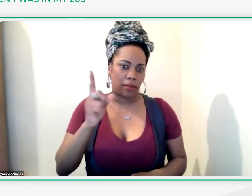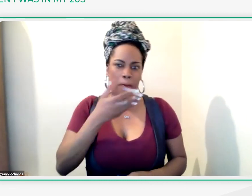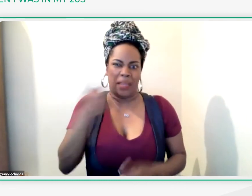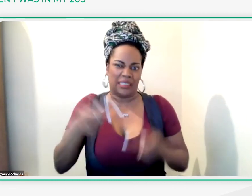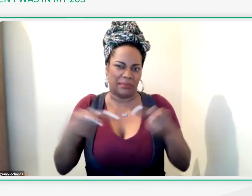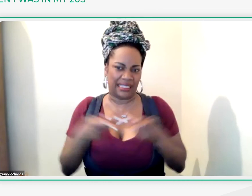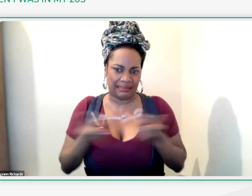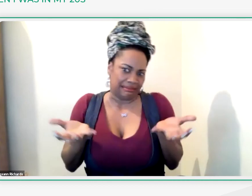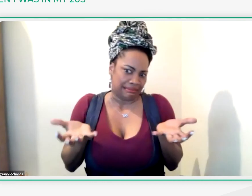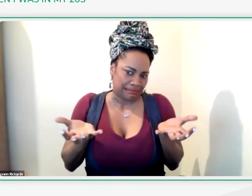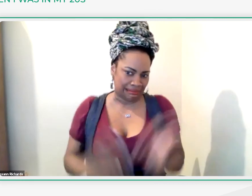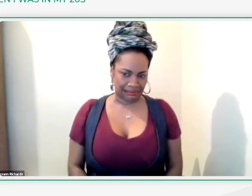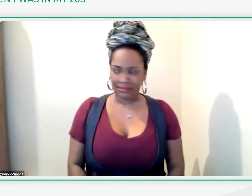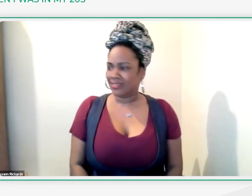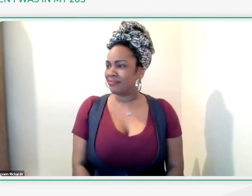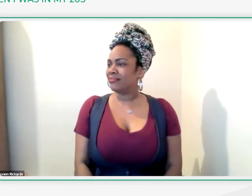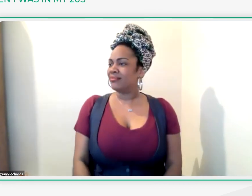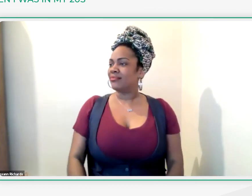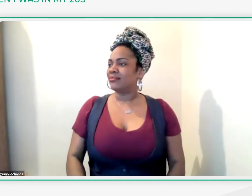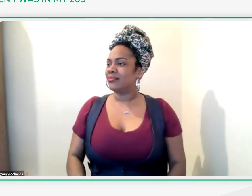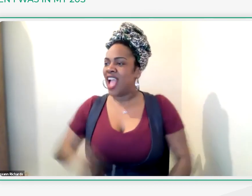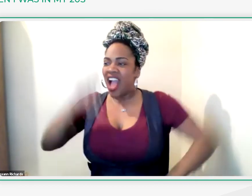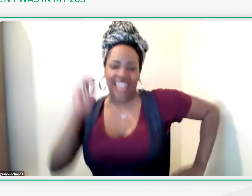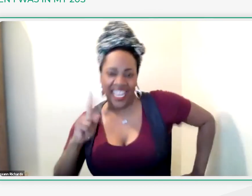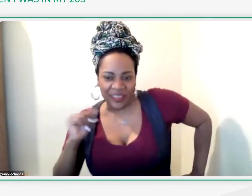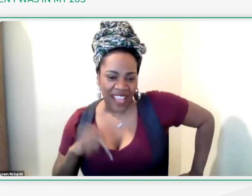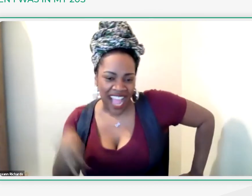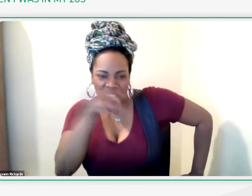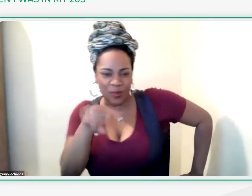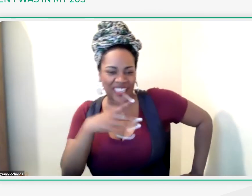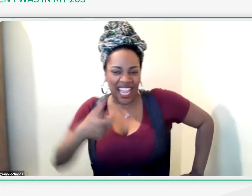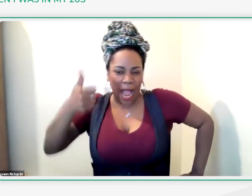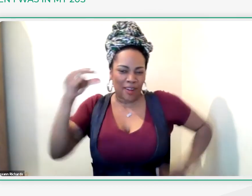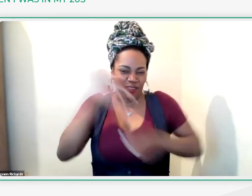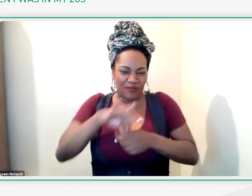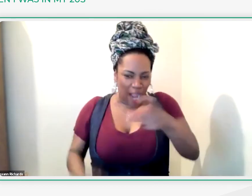I'm not going to tell you where's the best place to store your emergency fund.